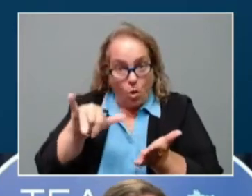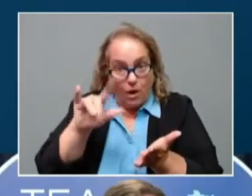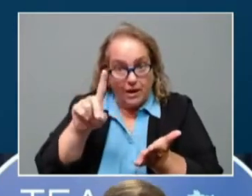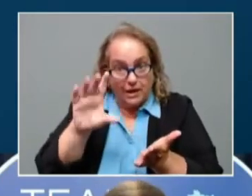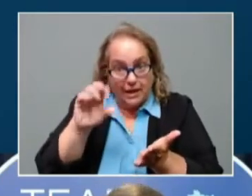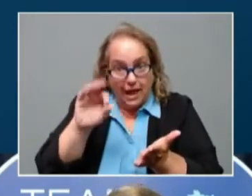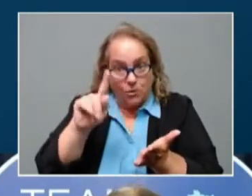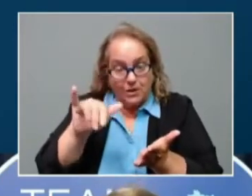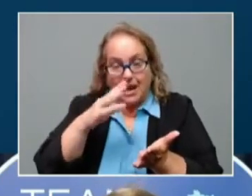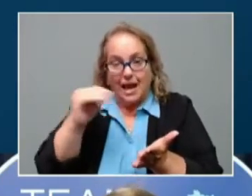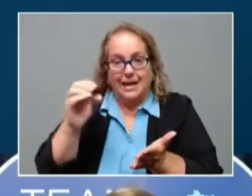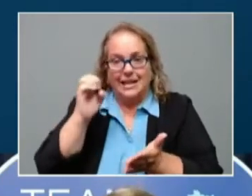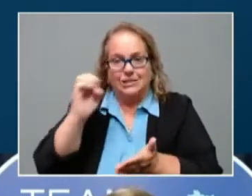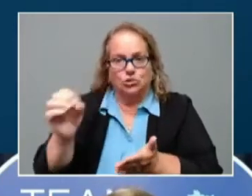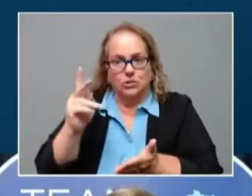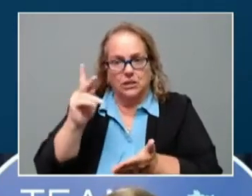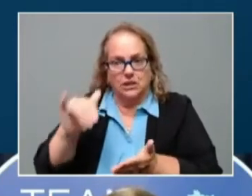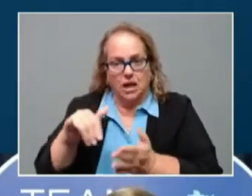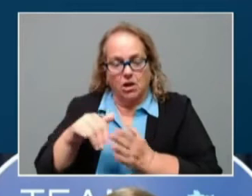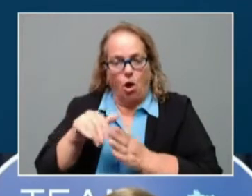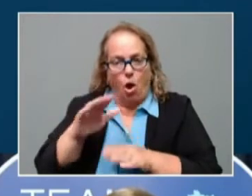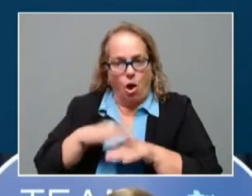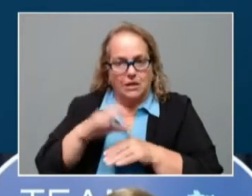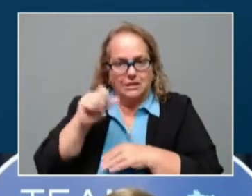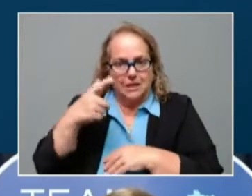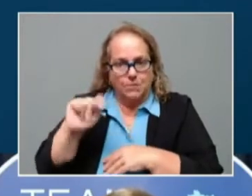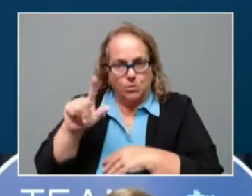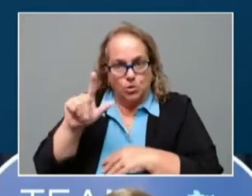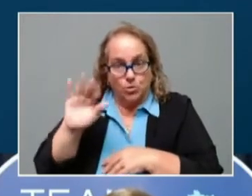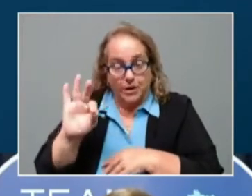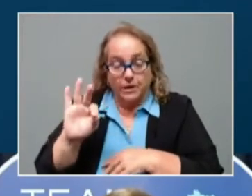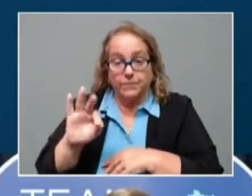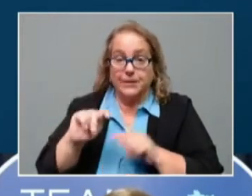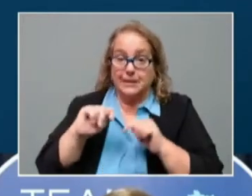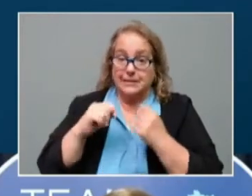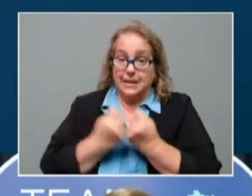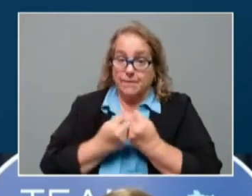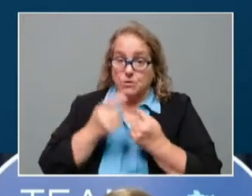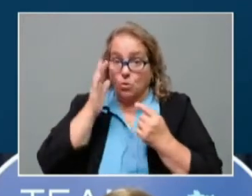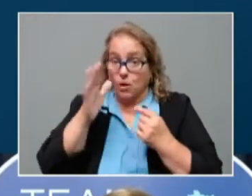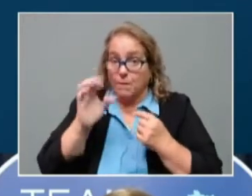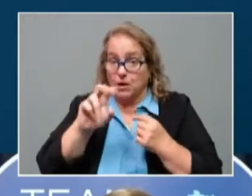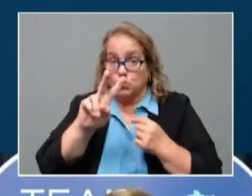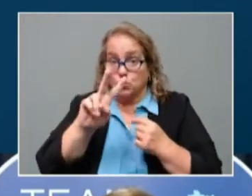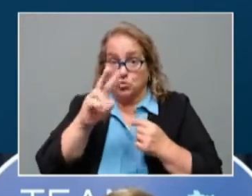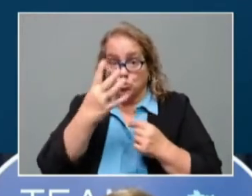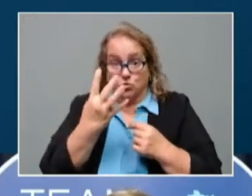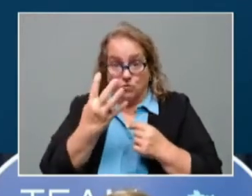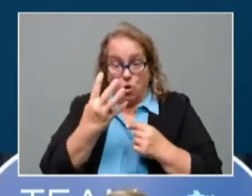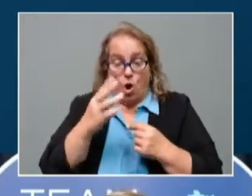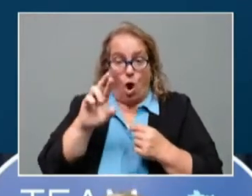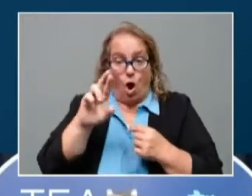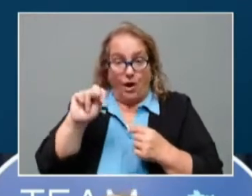september the 29th teams will consist of 2 to 4 Rns and or paramedics, Taylor